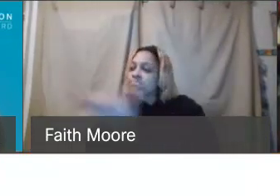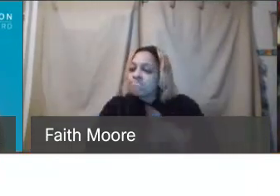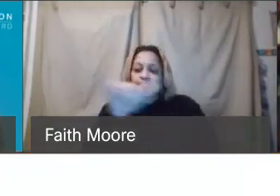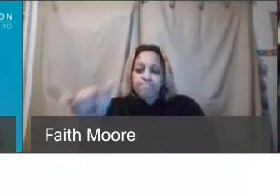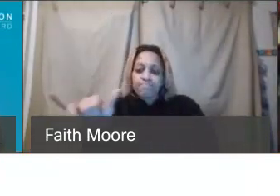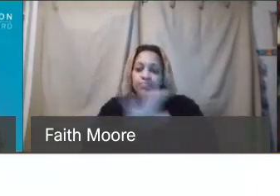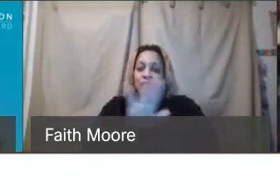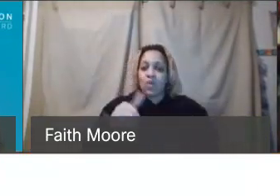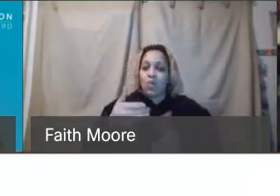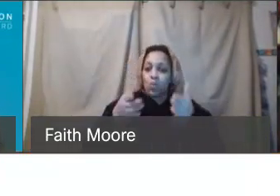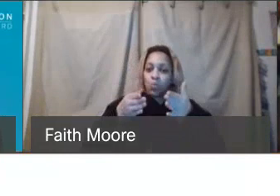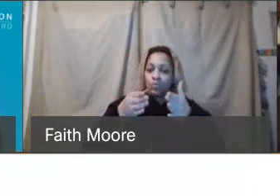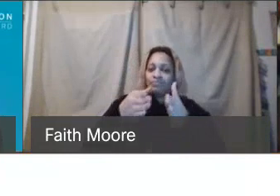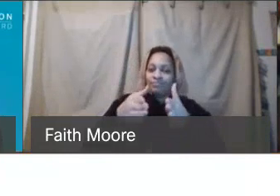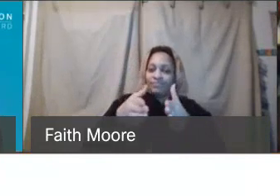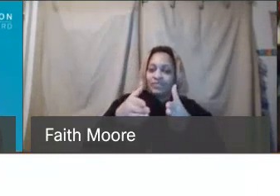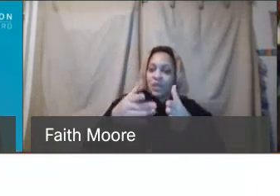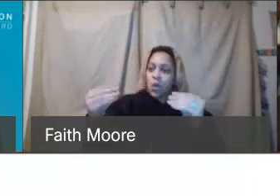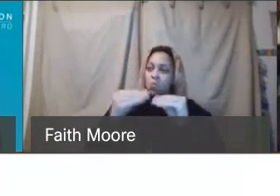it feels more secure biking along 15th street.